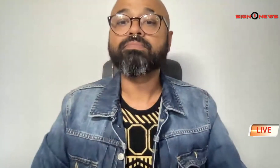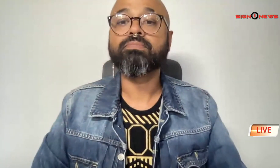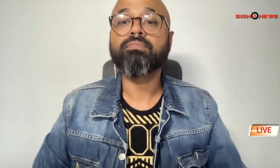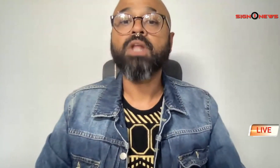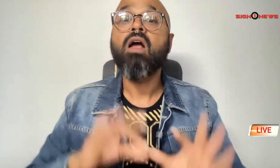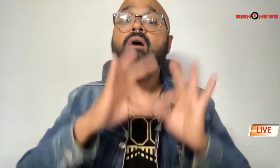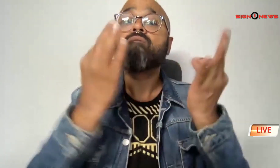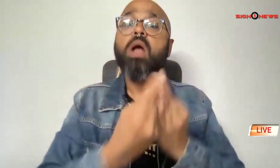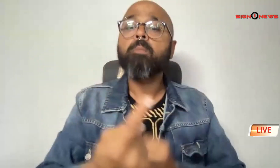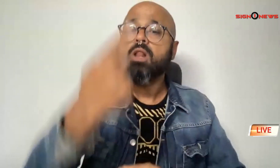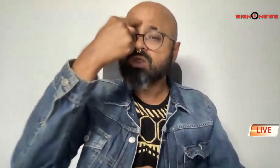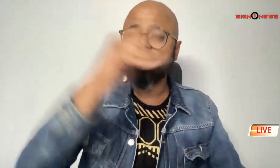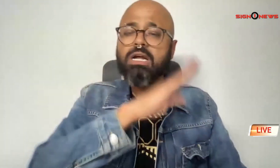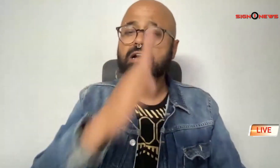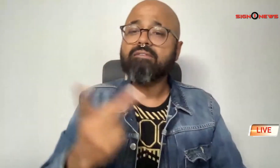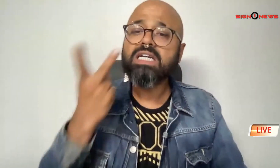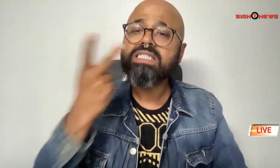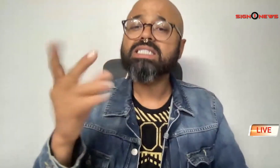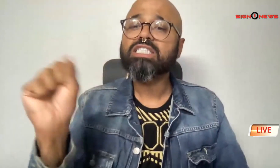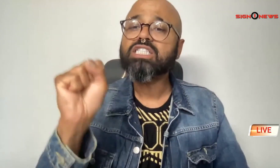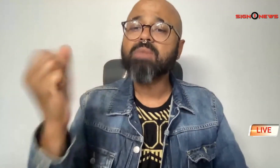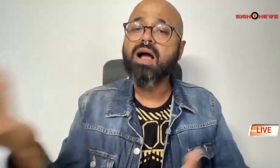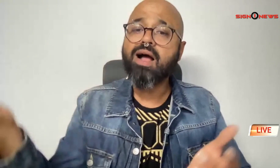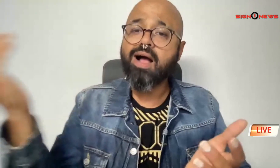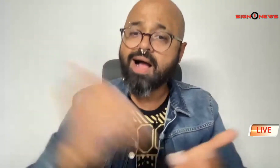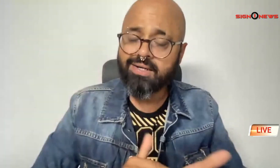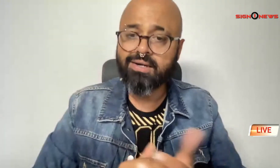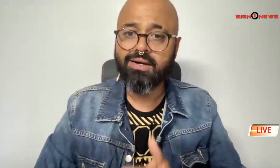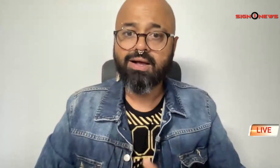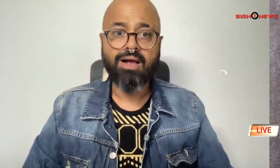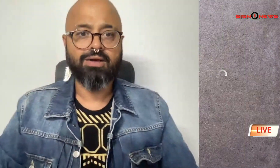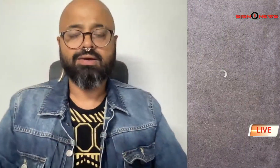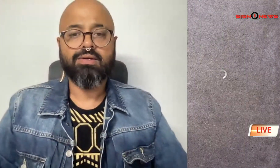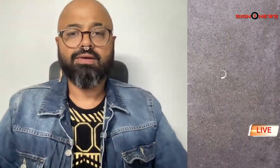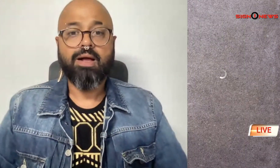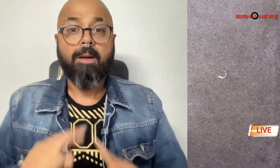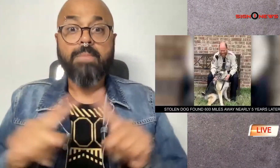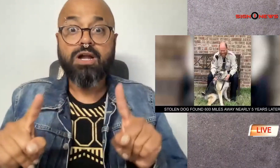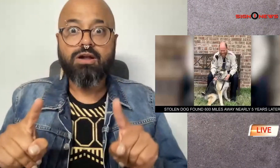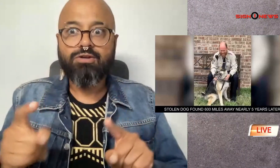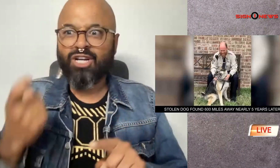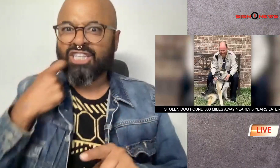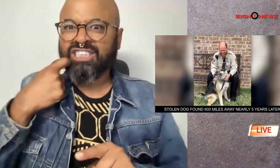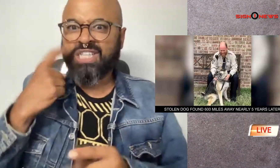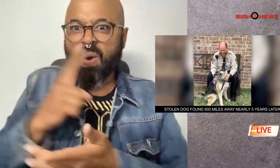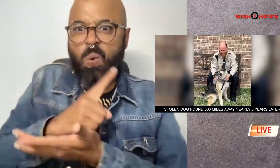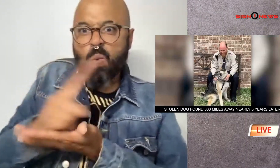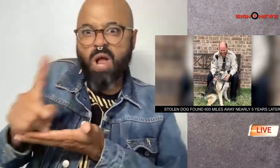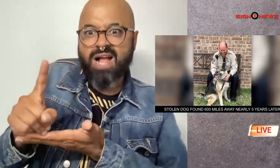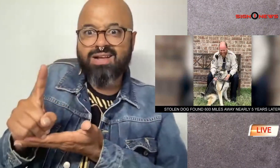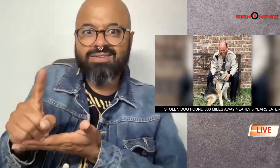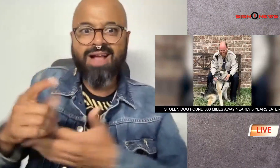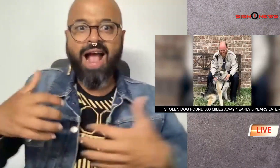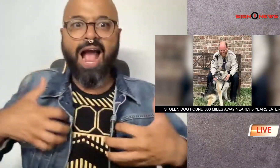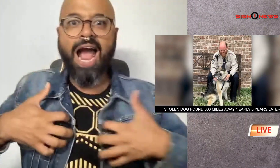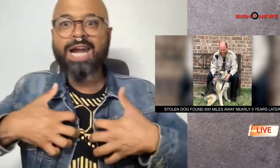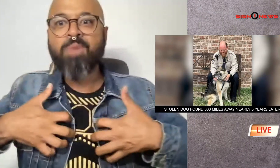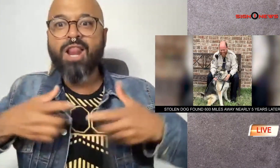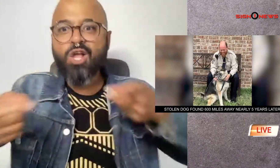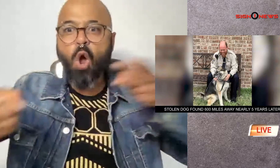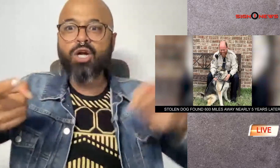the family thought they'd never see Sheba again but earlier this week an